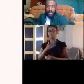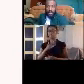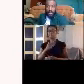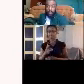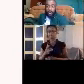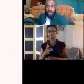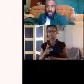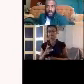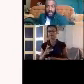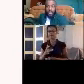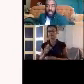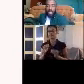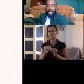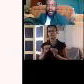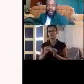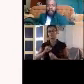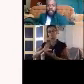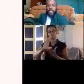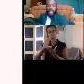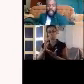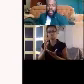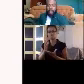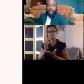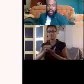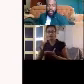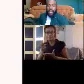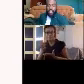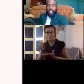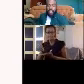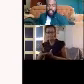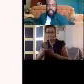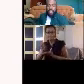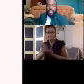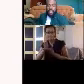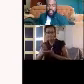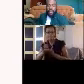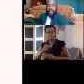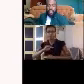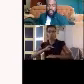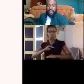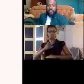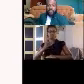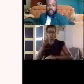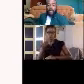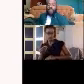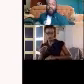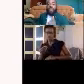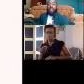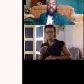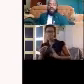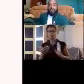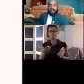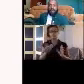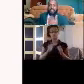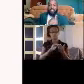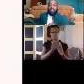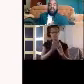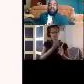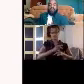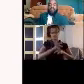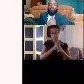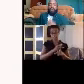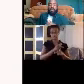approach to it. And community care actually is the attitude of what can we do to support